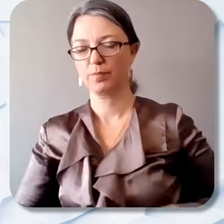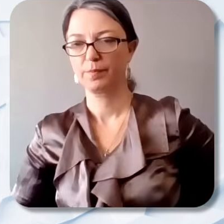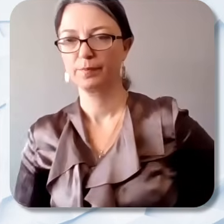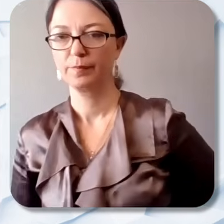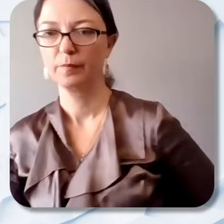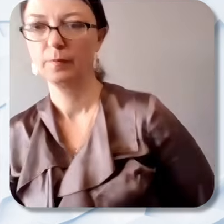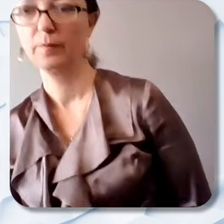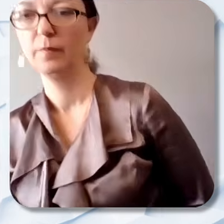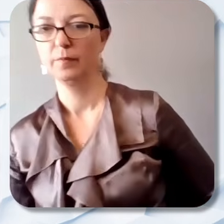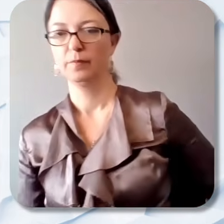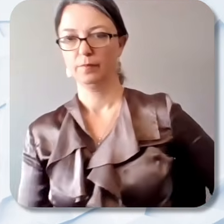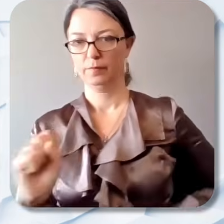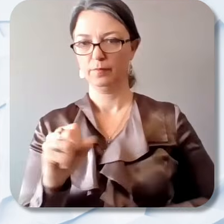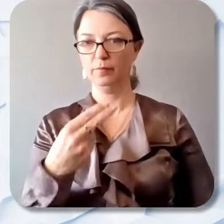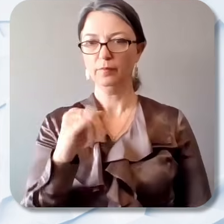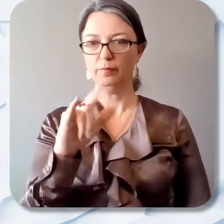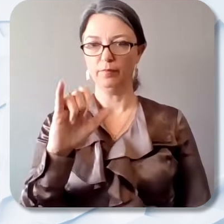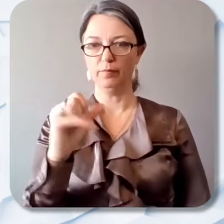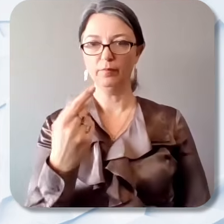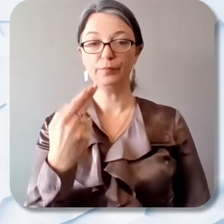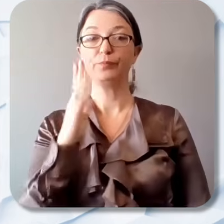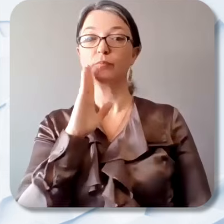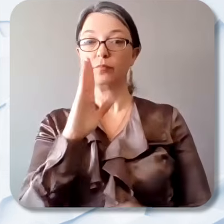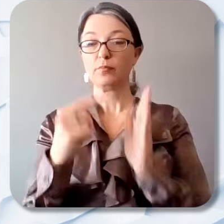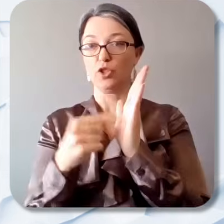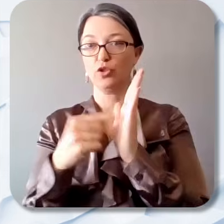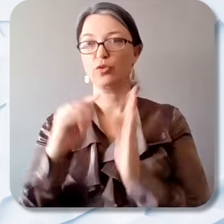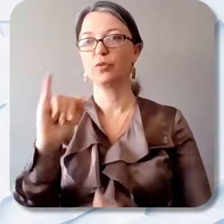The final submissions are going to be due on June 30th.